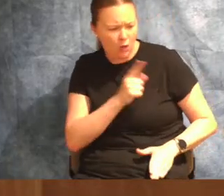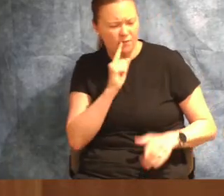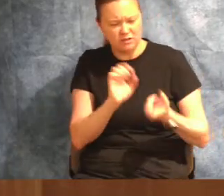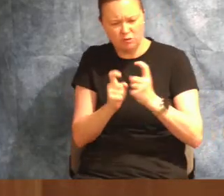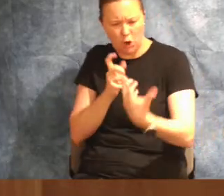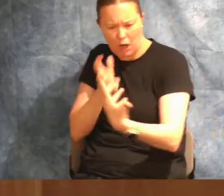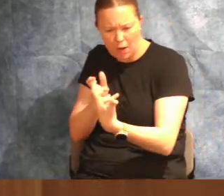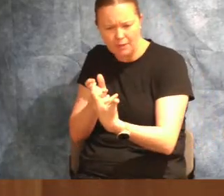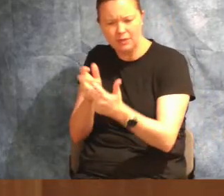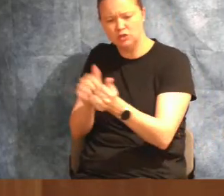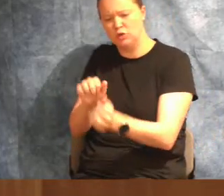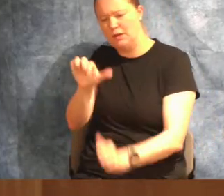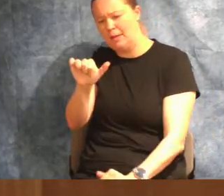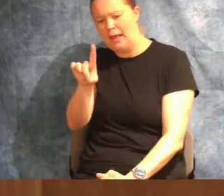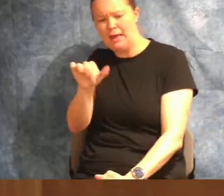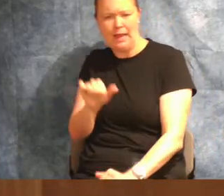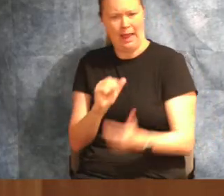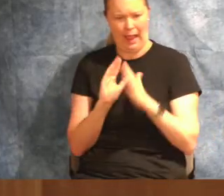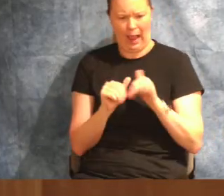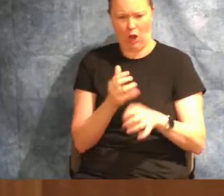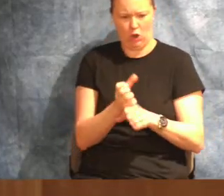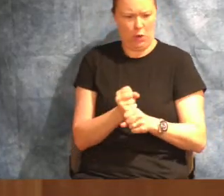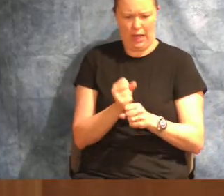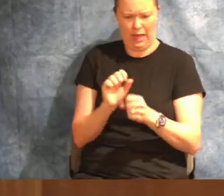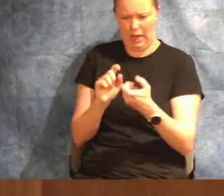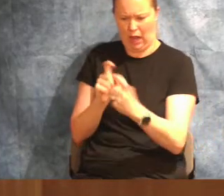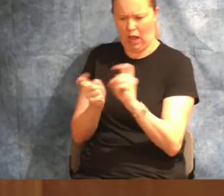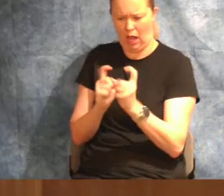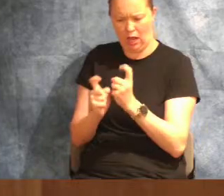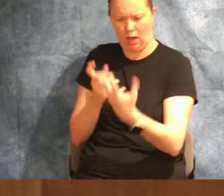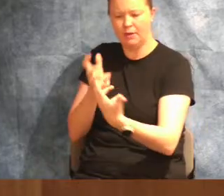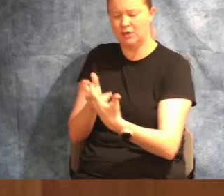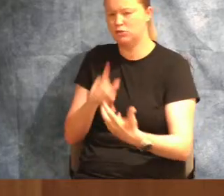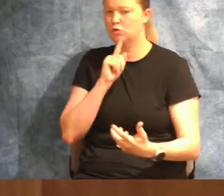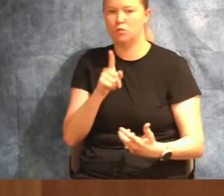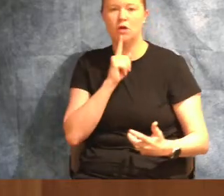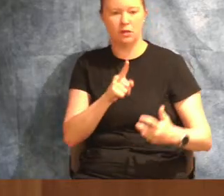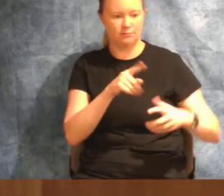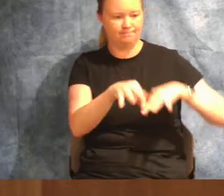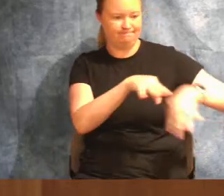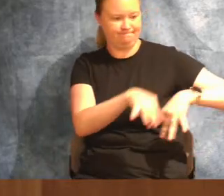under the ADA how do you get an accommodation. So, we just did a really robust revision to that